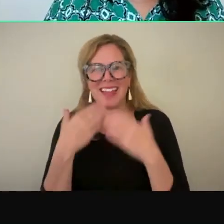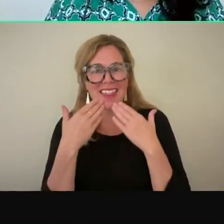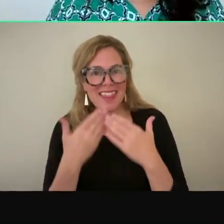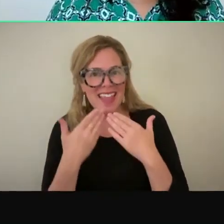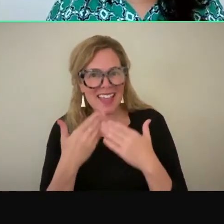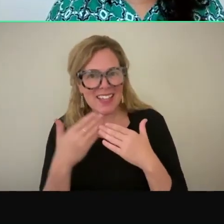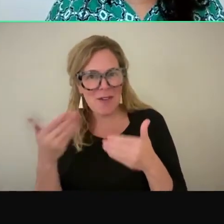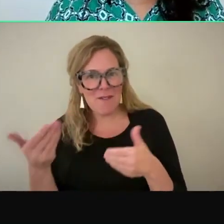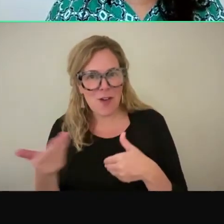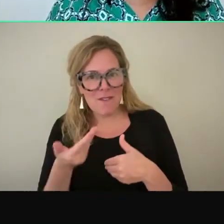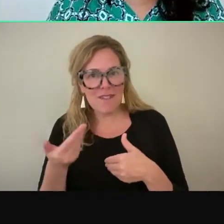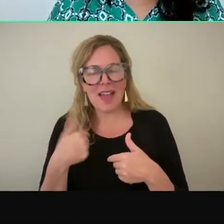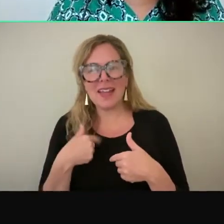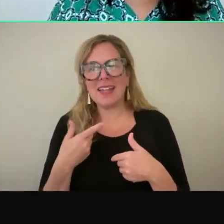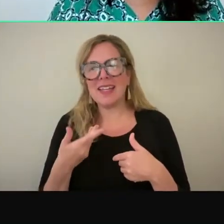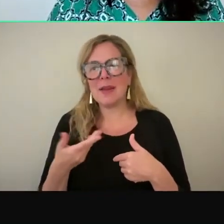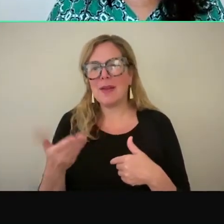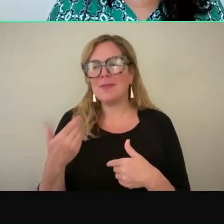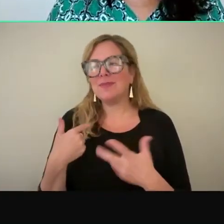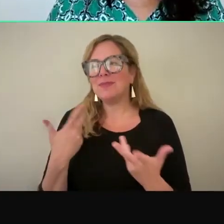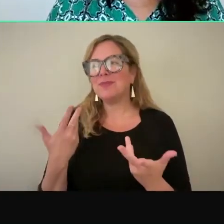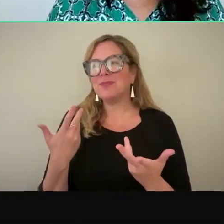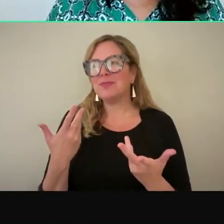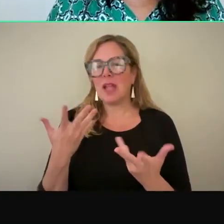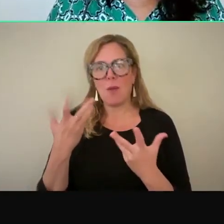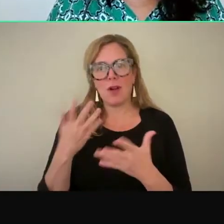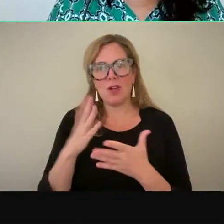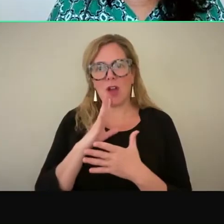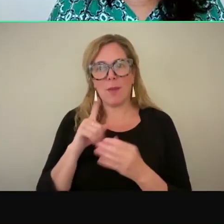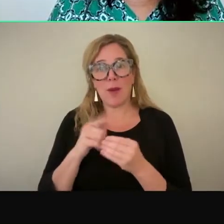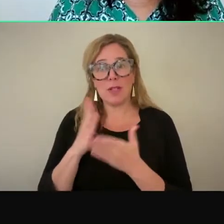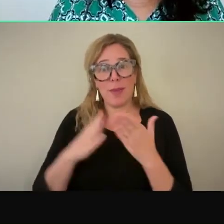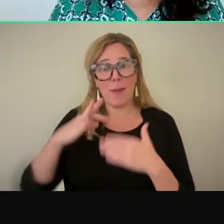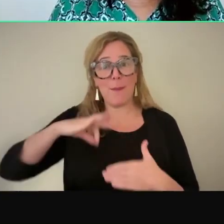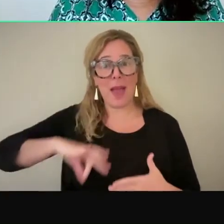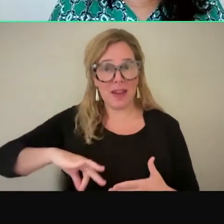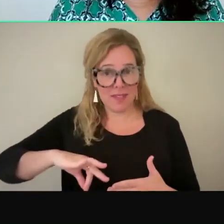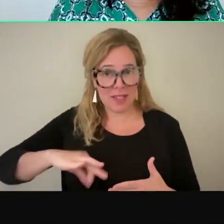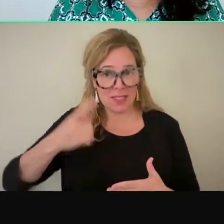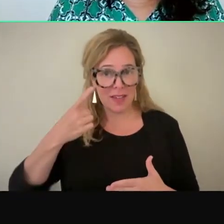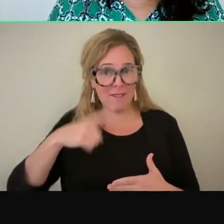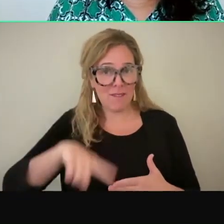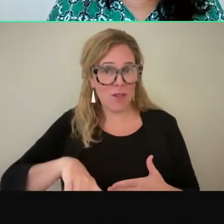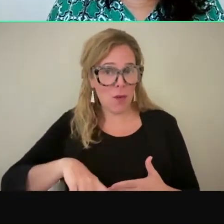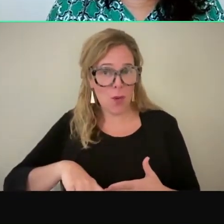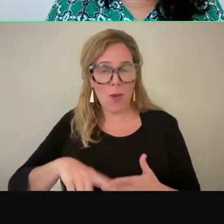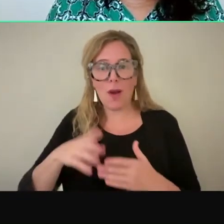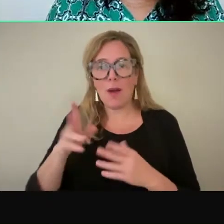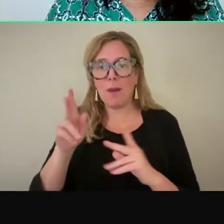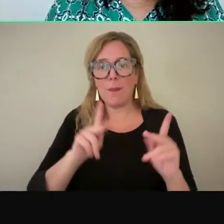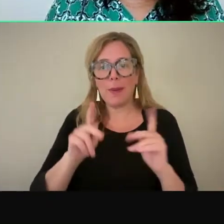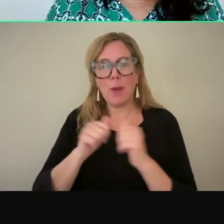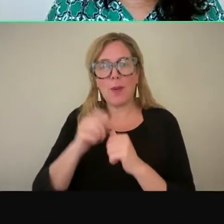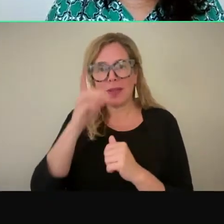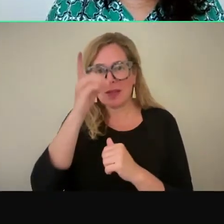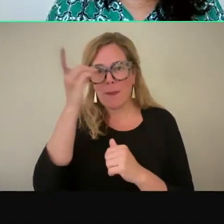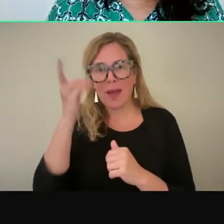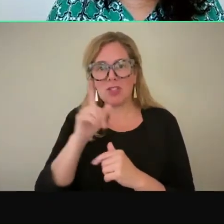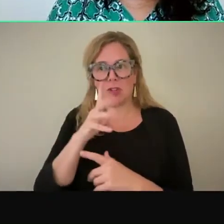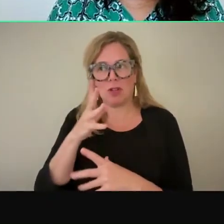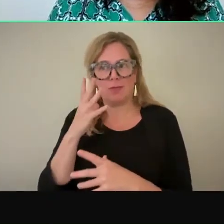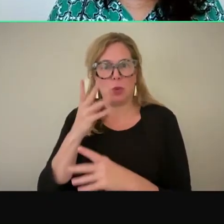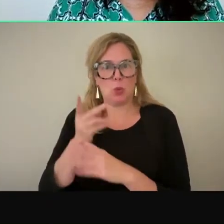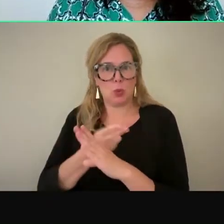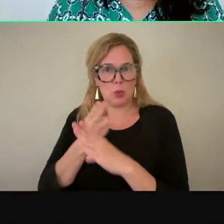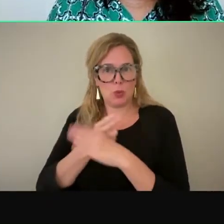benefits of telemedicine for those with dementia. So, one of the key benefits is that similar to old